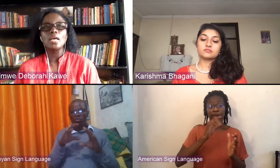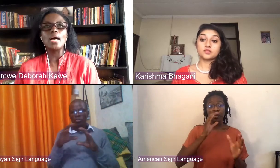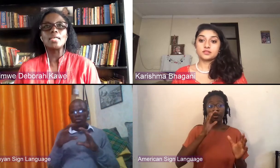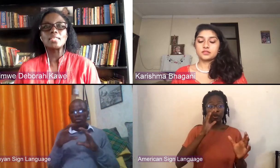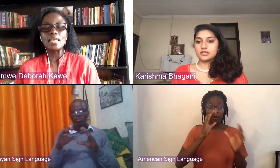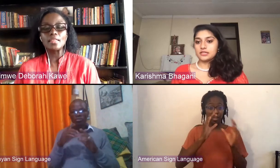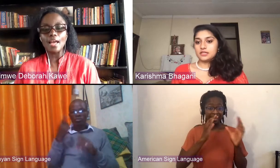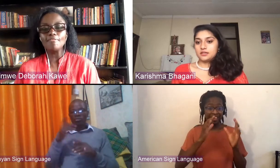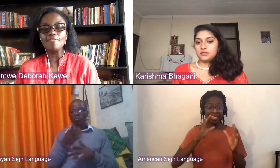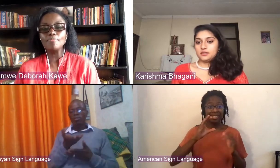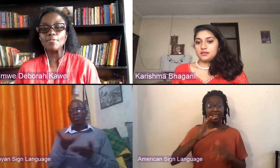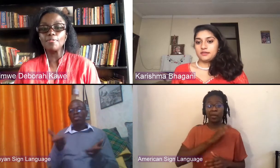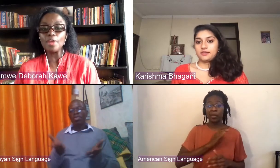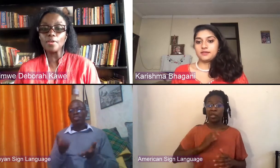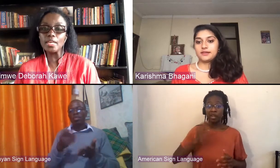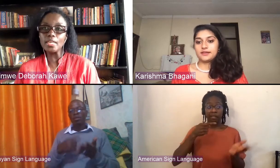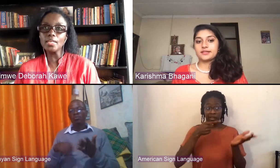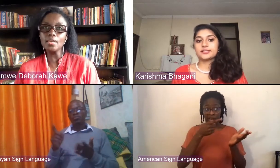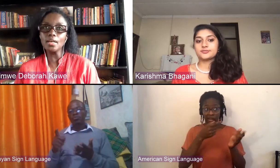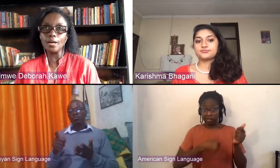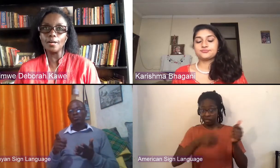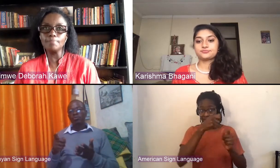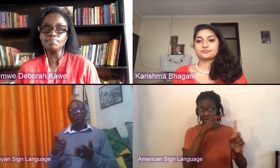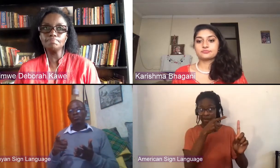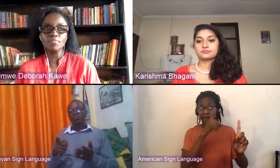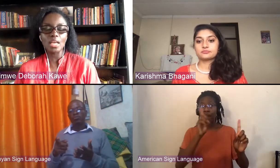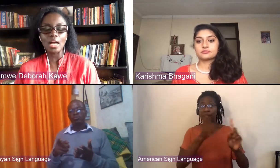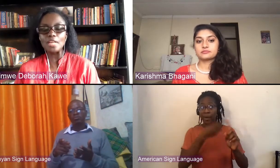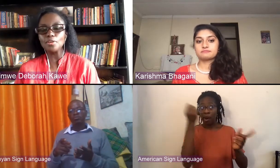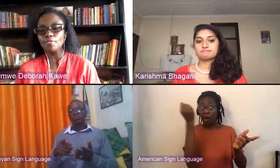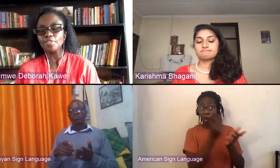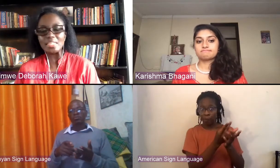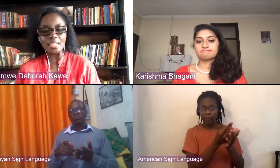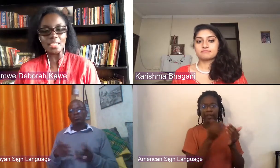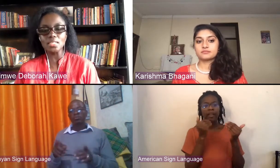And then they have been very kind of hidden taxes